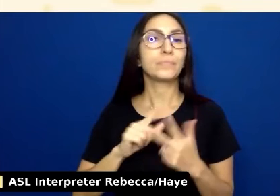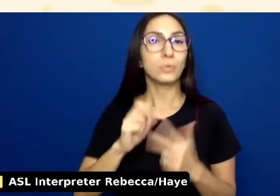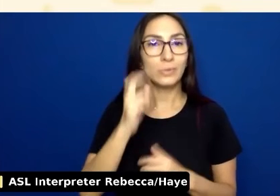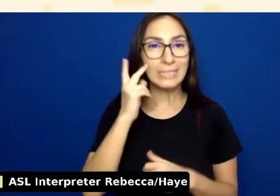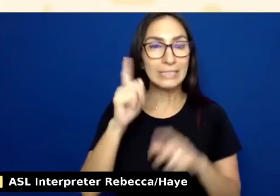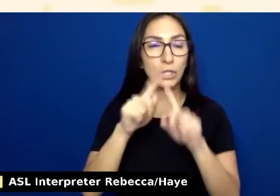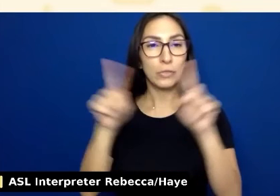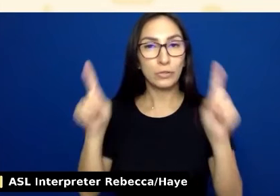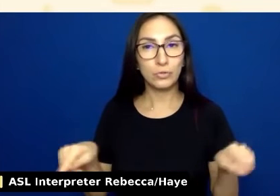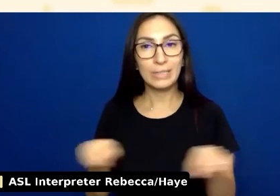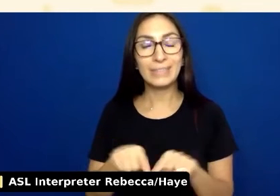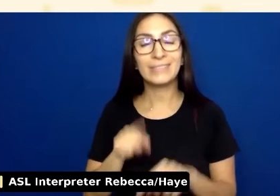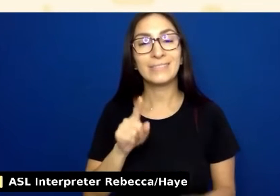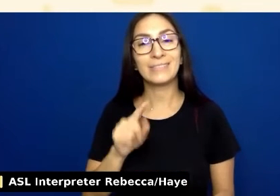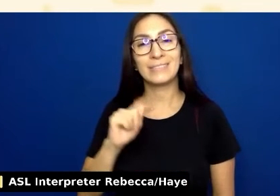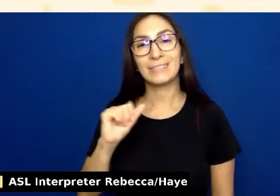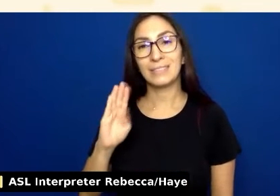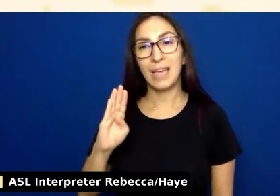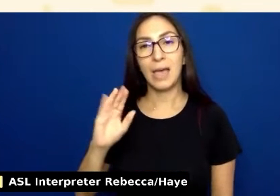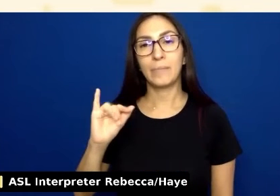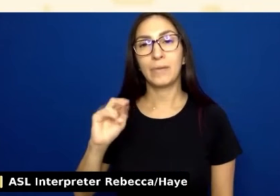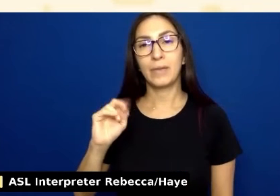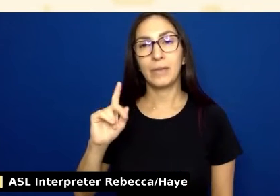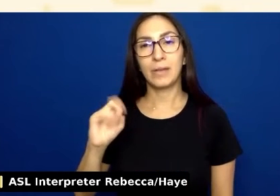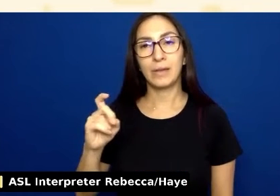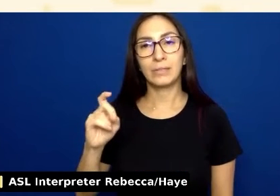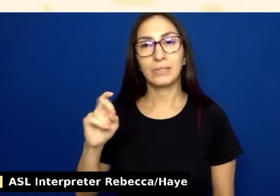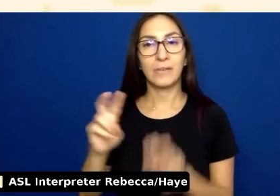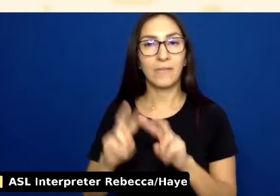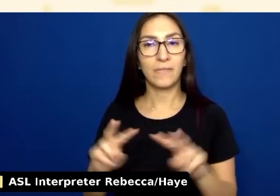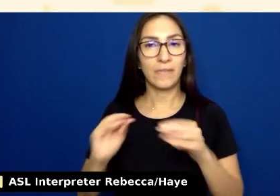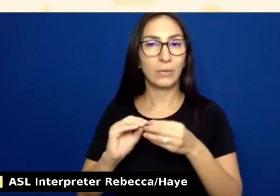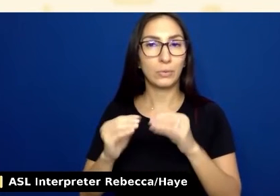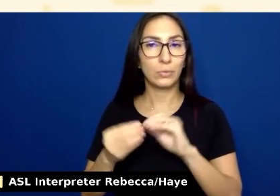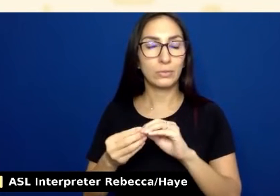tab index values are being toggled using the roving tab index method,